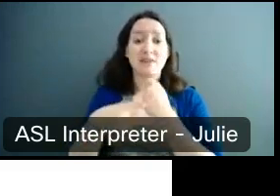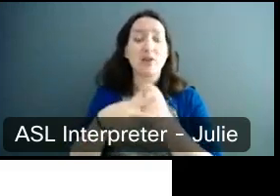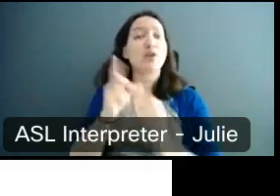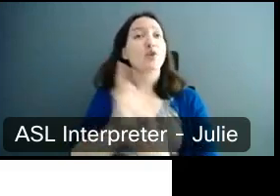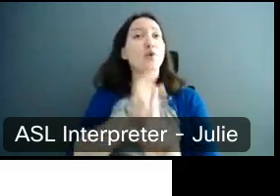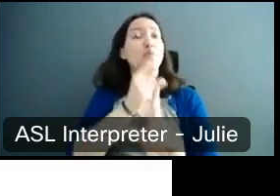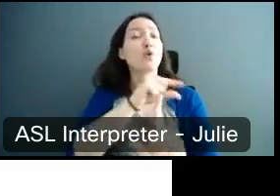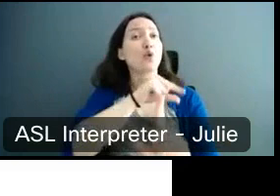Our final goals.